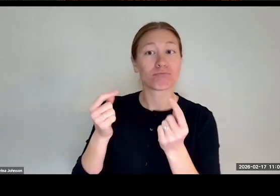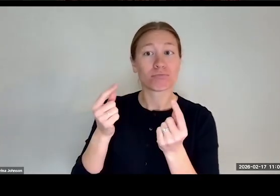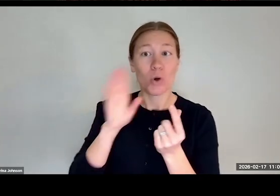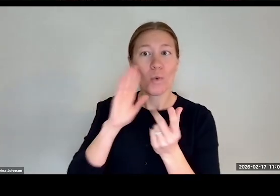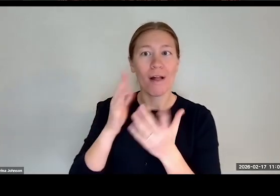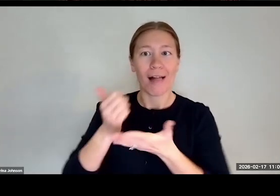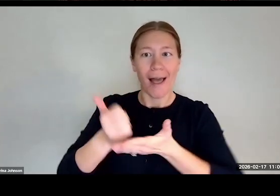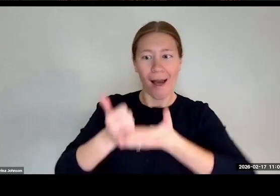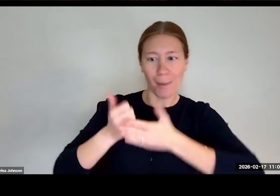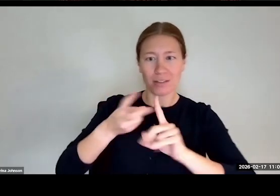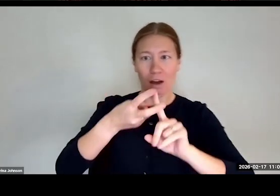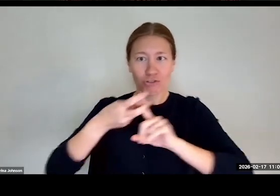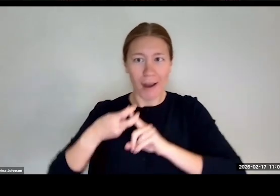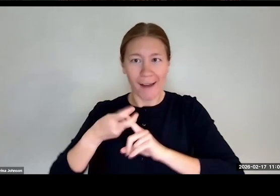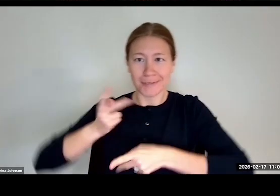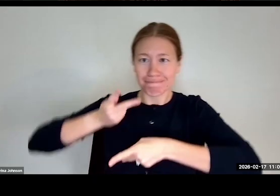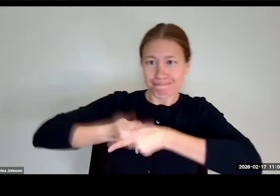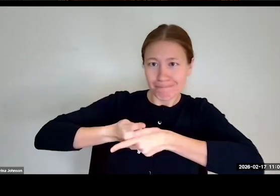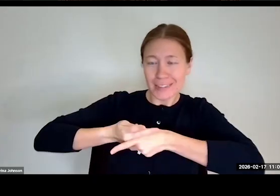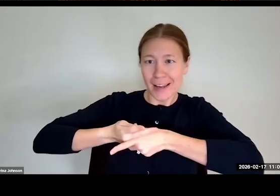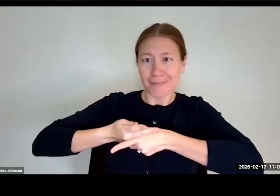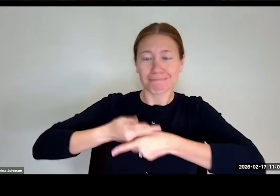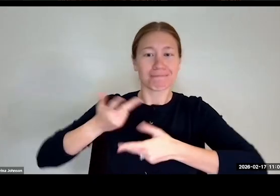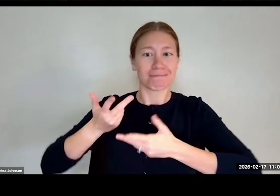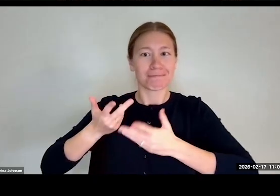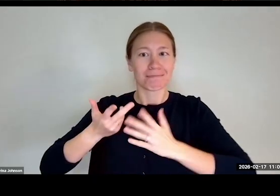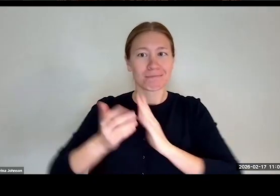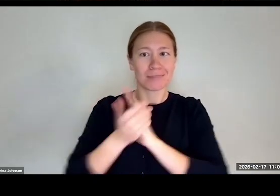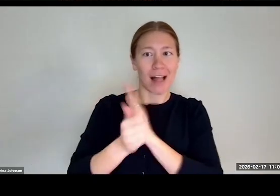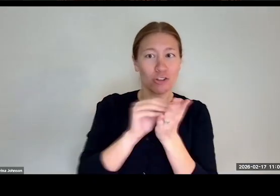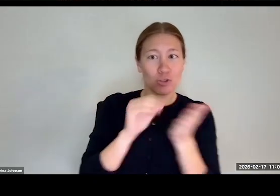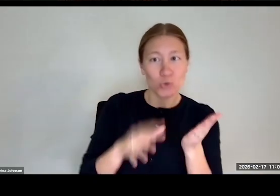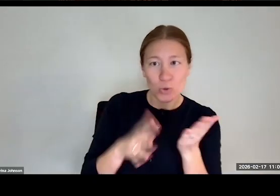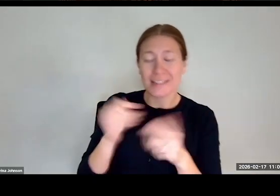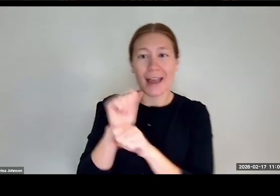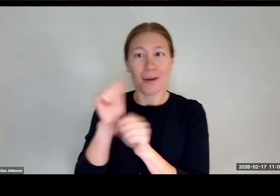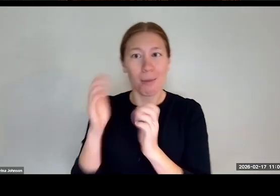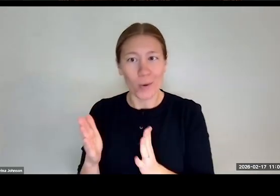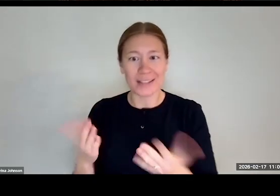and retain talented students and employees that have disabilities and it's also going to help us reach a larger,